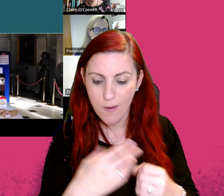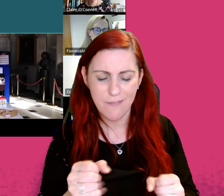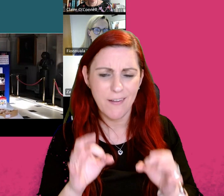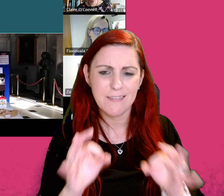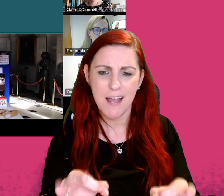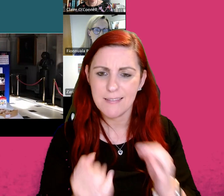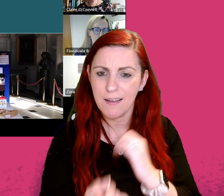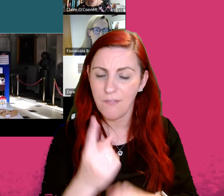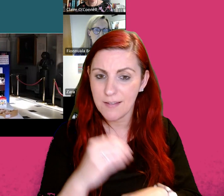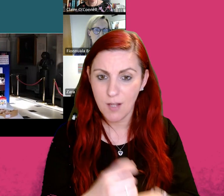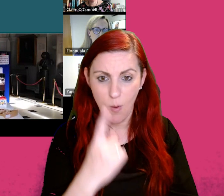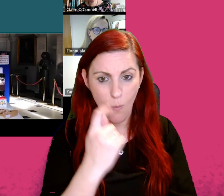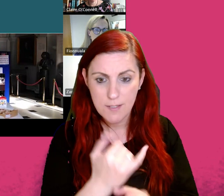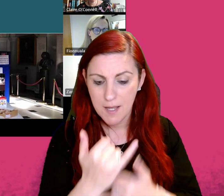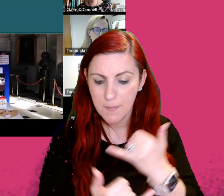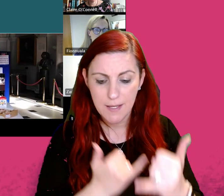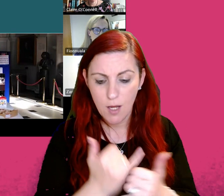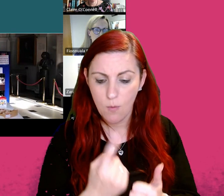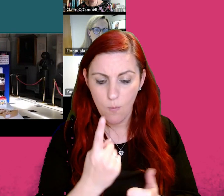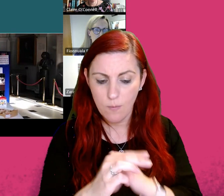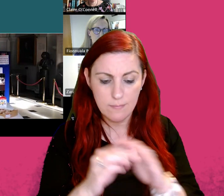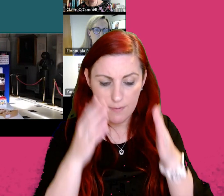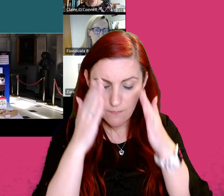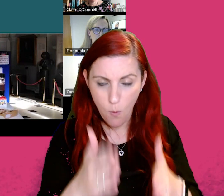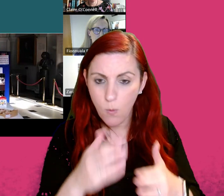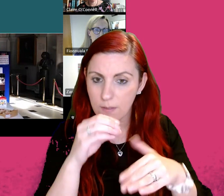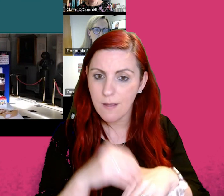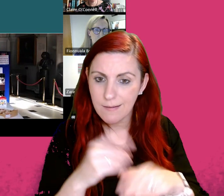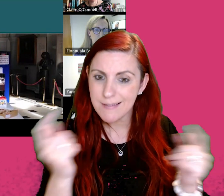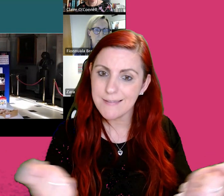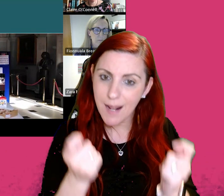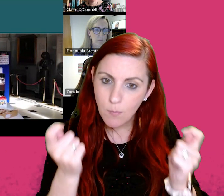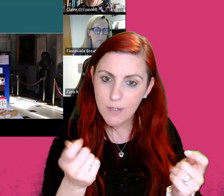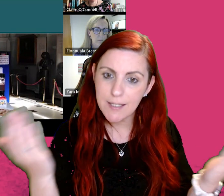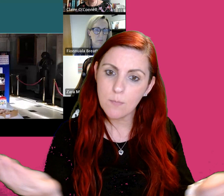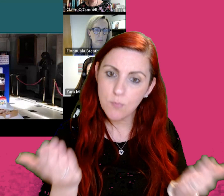once a year a month dedicated to celebrating and promoting patient and public involvement it's a